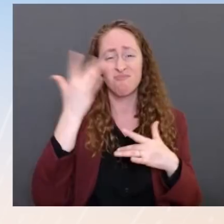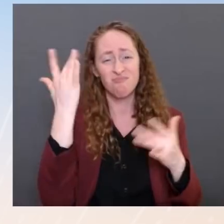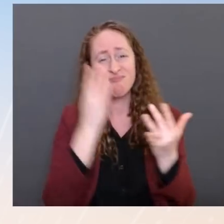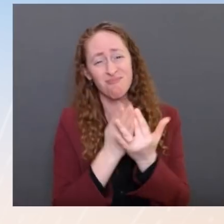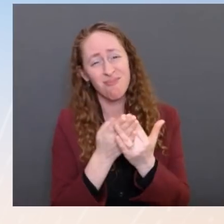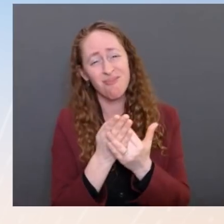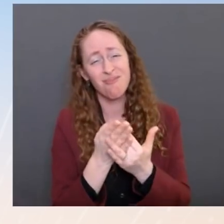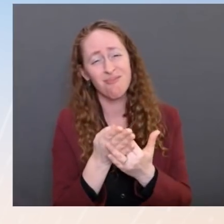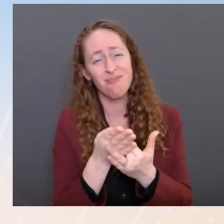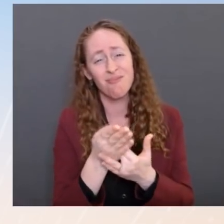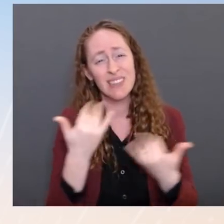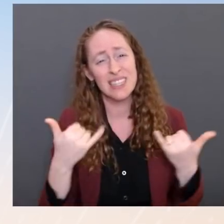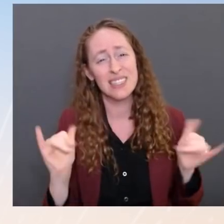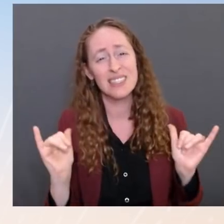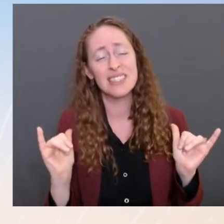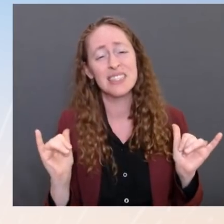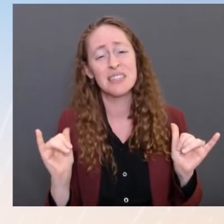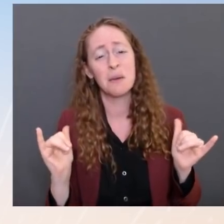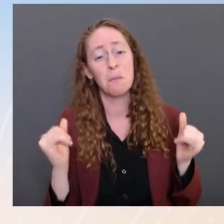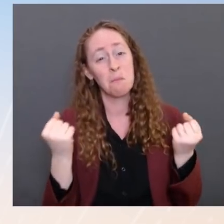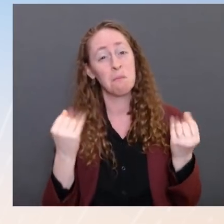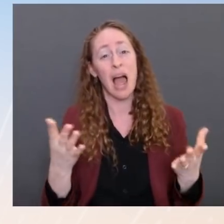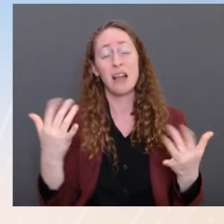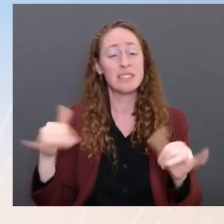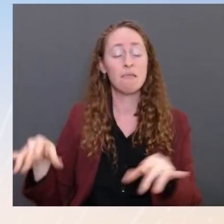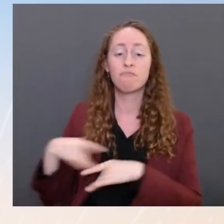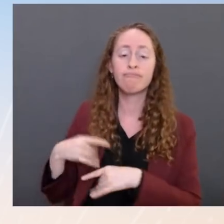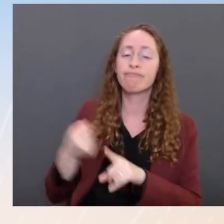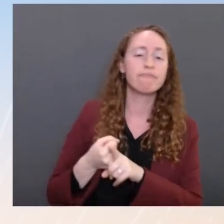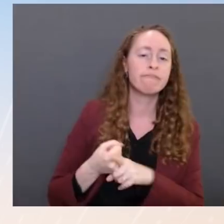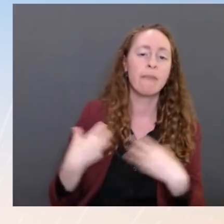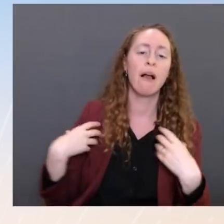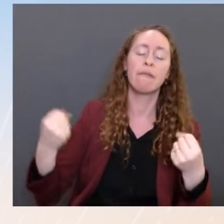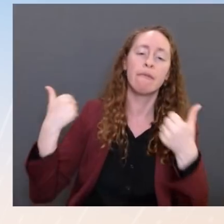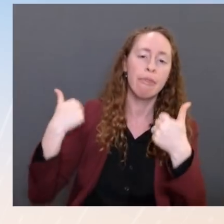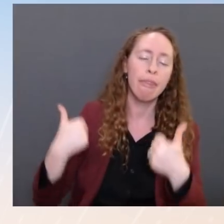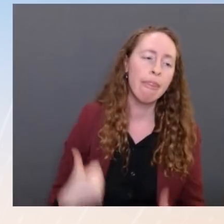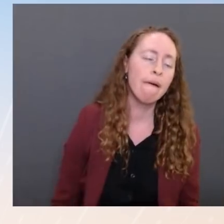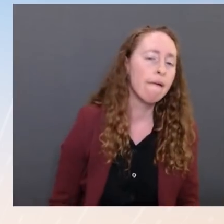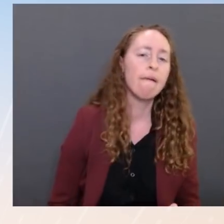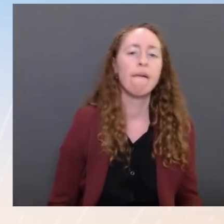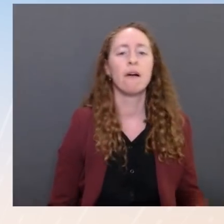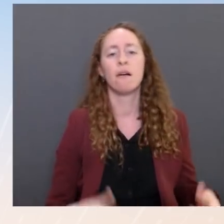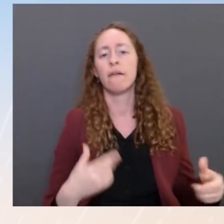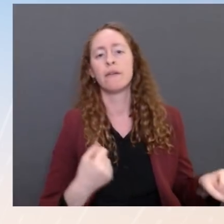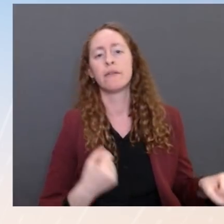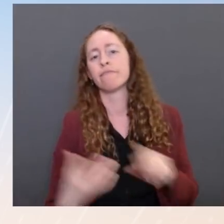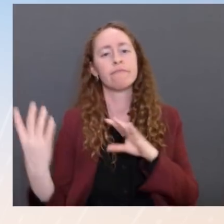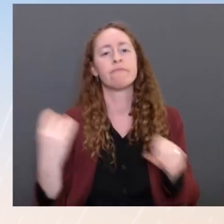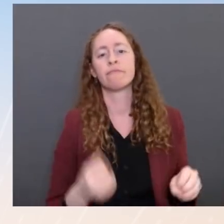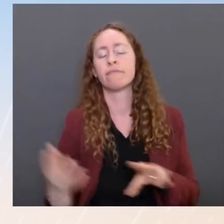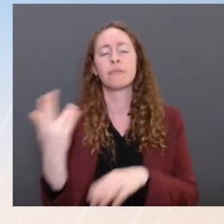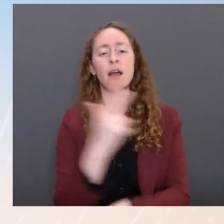getting hospitalized, and dying. And this is not the last time we will commemorate or the last step that the President will take to commemorate.